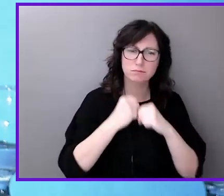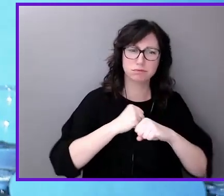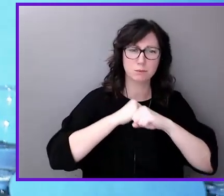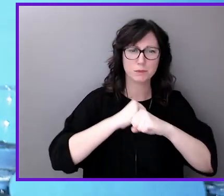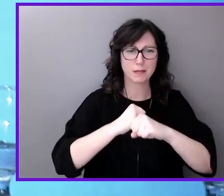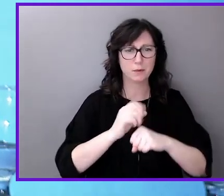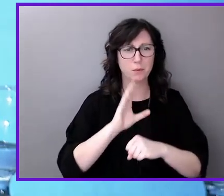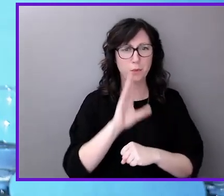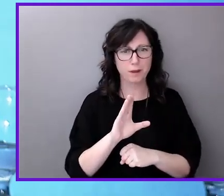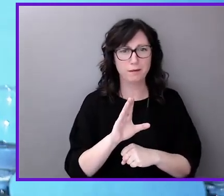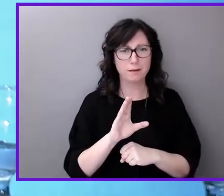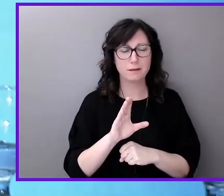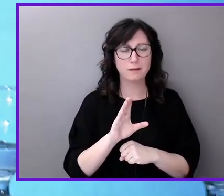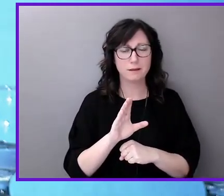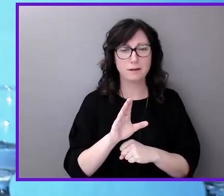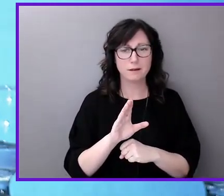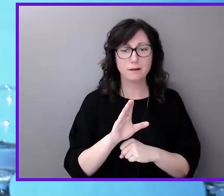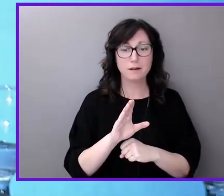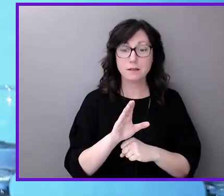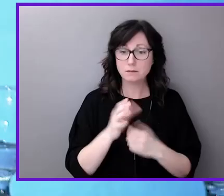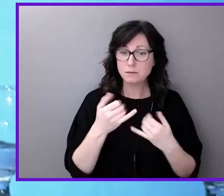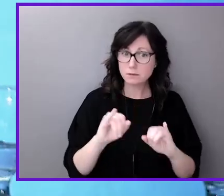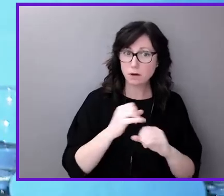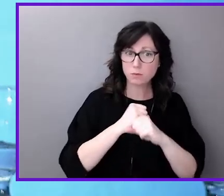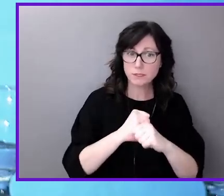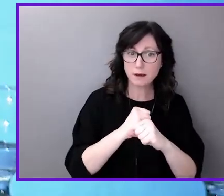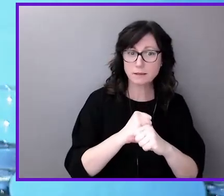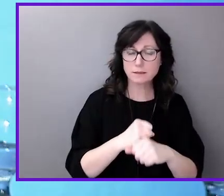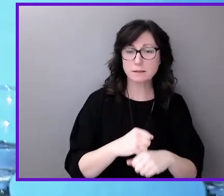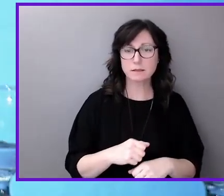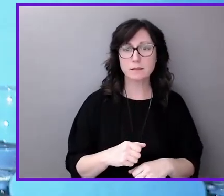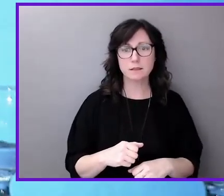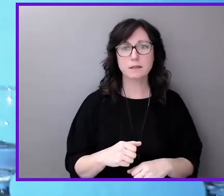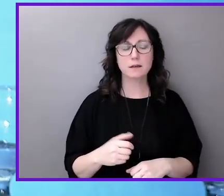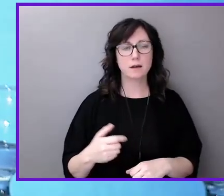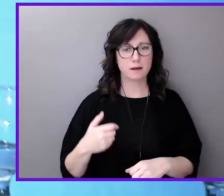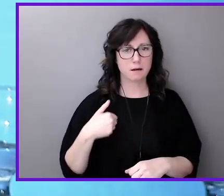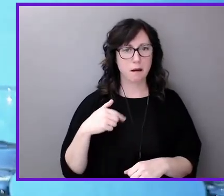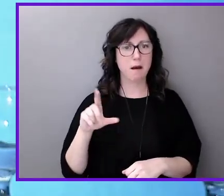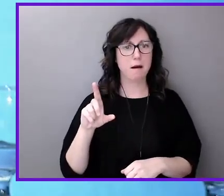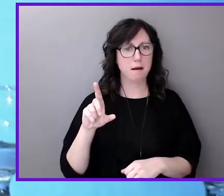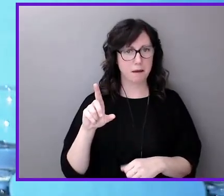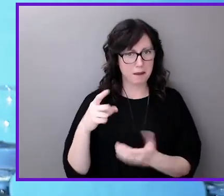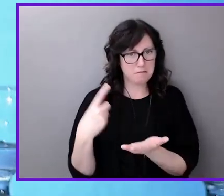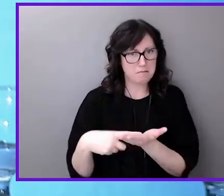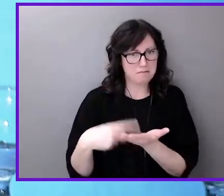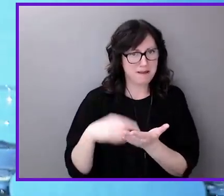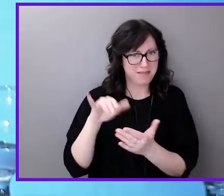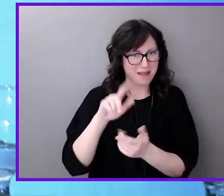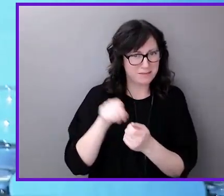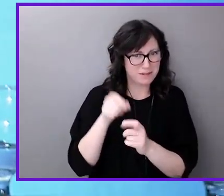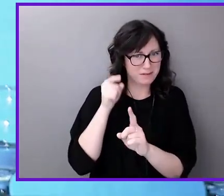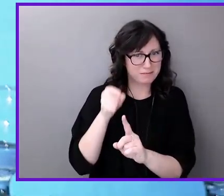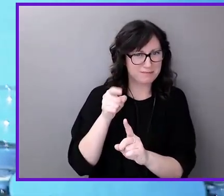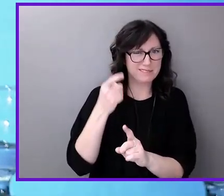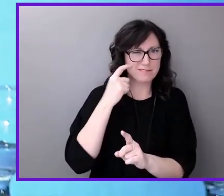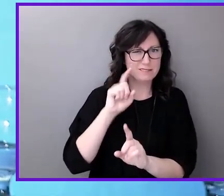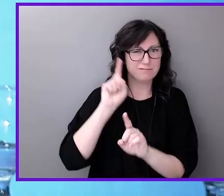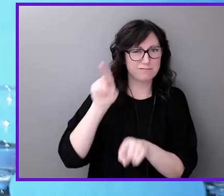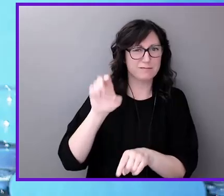And, in fact, I had a conversation about that very topic in an embassy recently and I asked